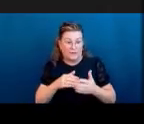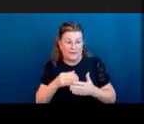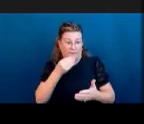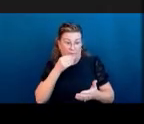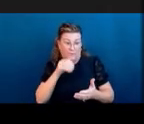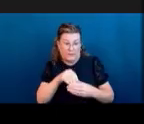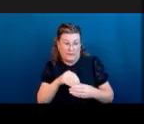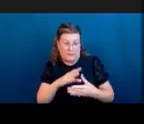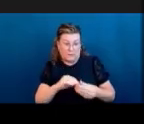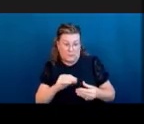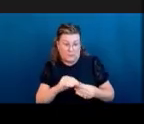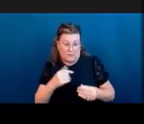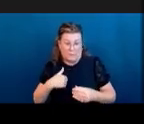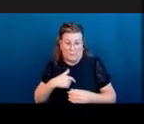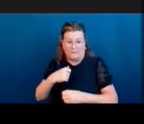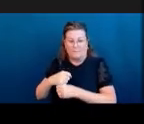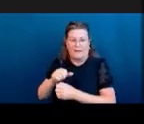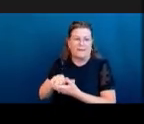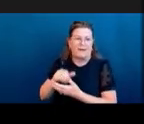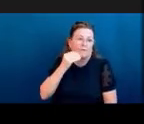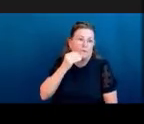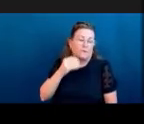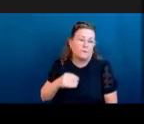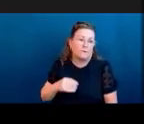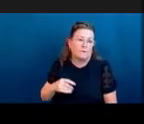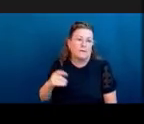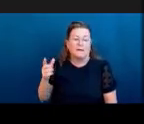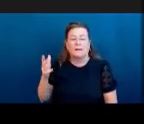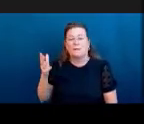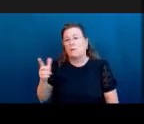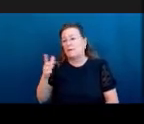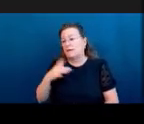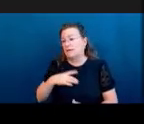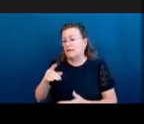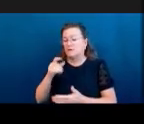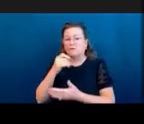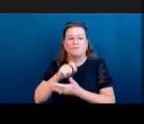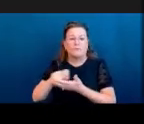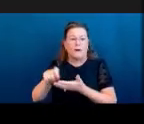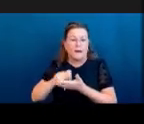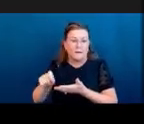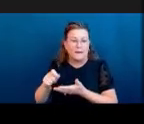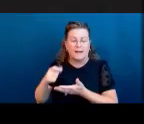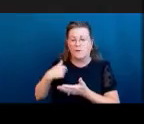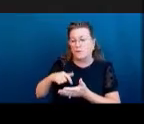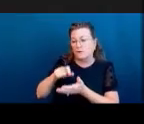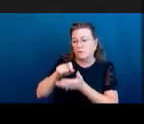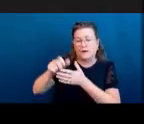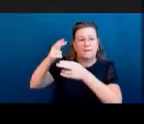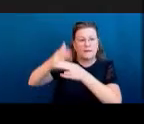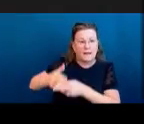story that can look like he really likes to write, and we just start to write the names of food, and then maybe after we